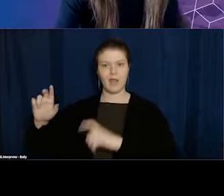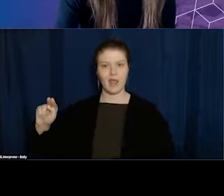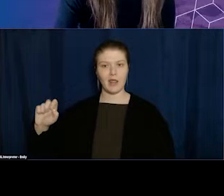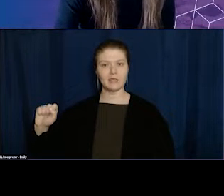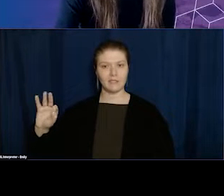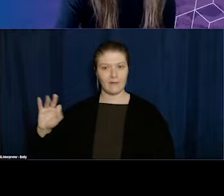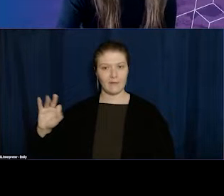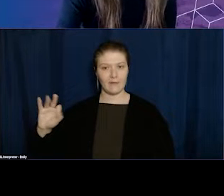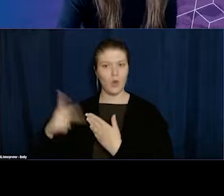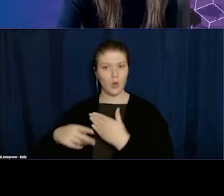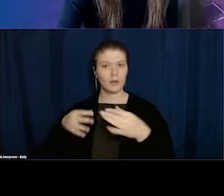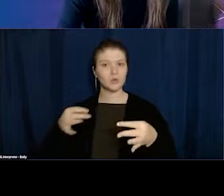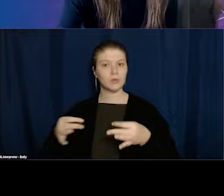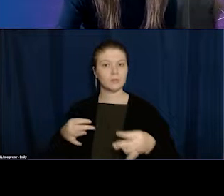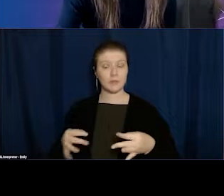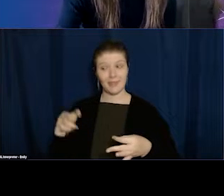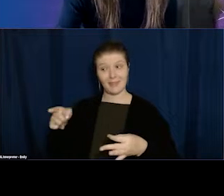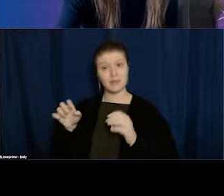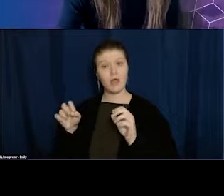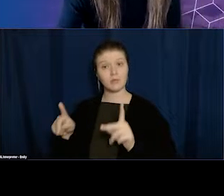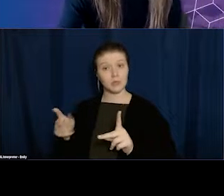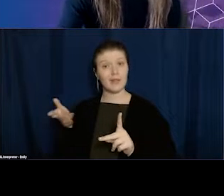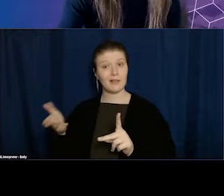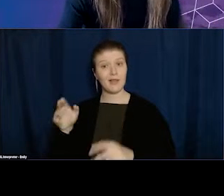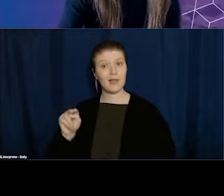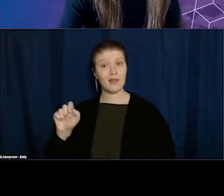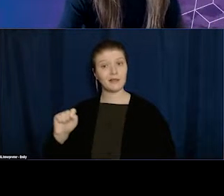So these are opportunities at NSF that do not deviate from the PAPPG.